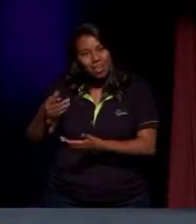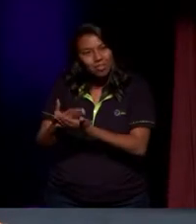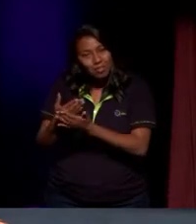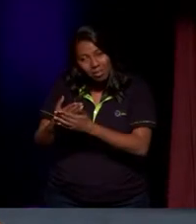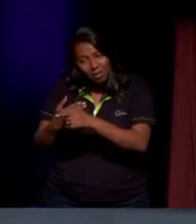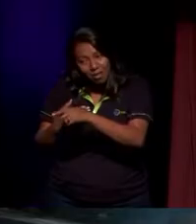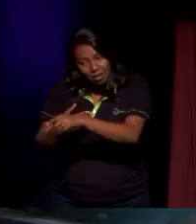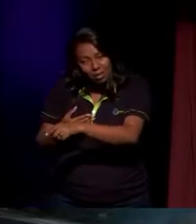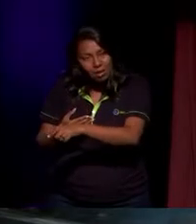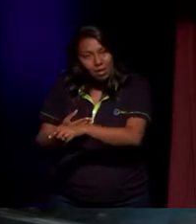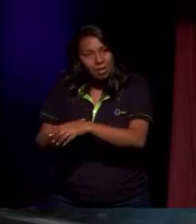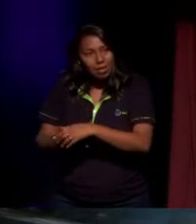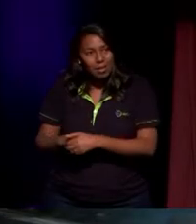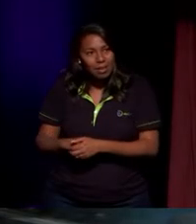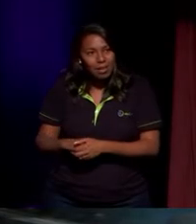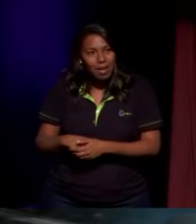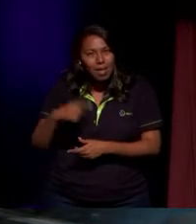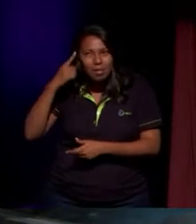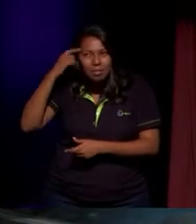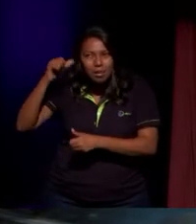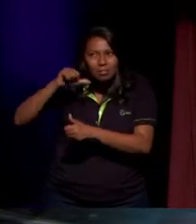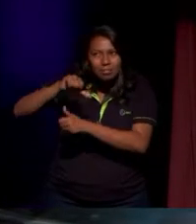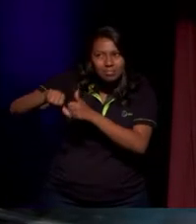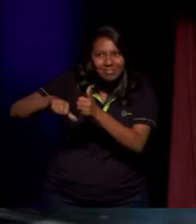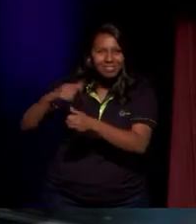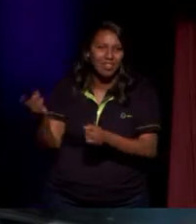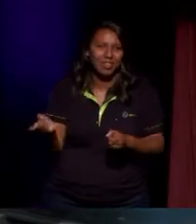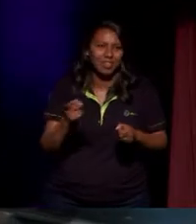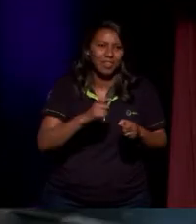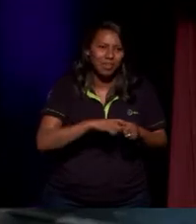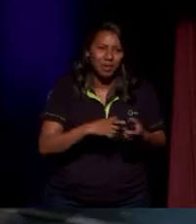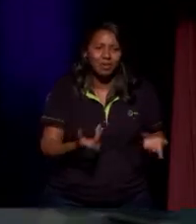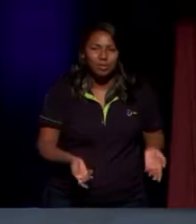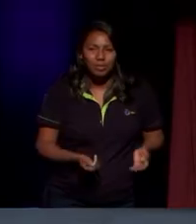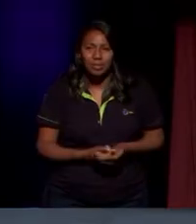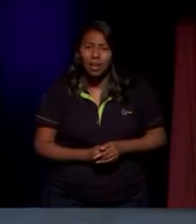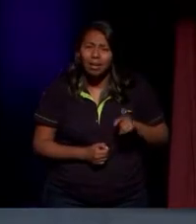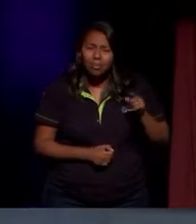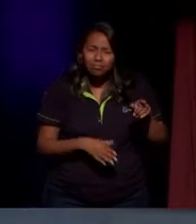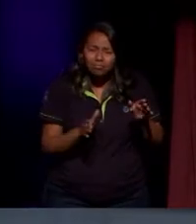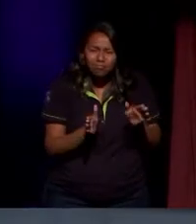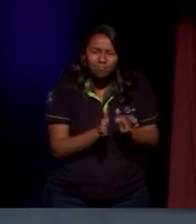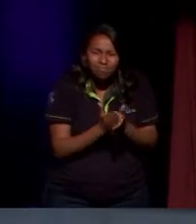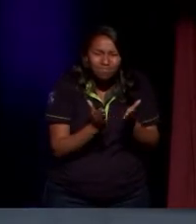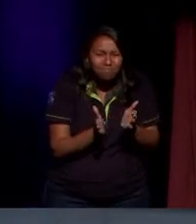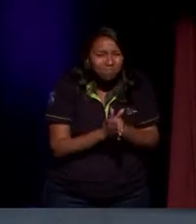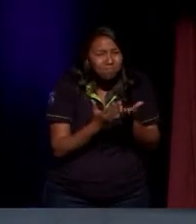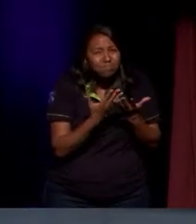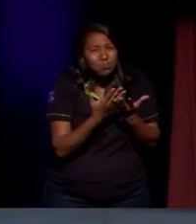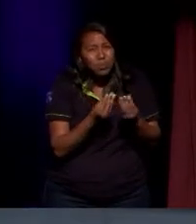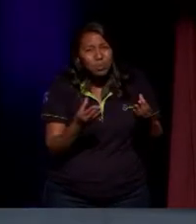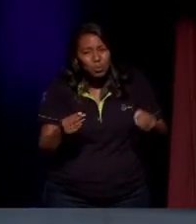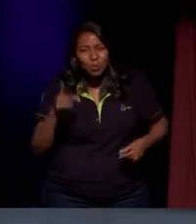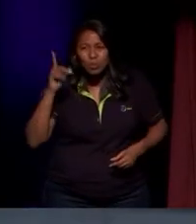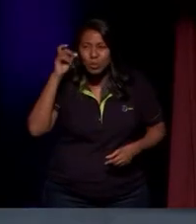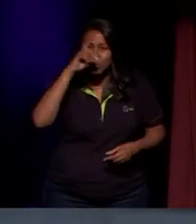and come with other ideas, in a context of great poverty and difficulty in being able to study,